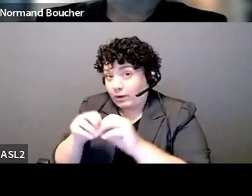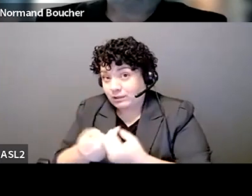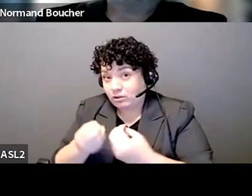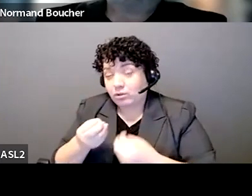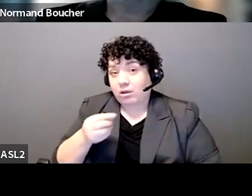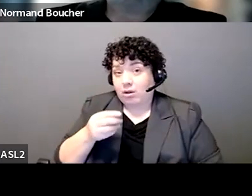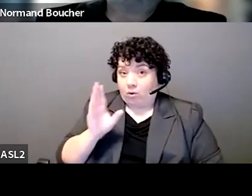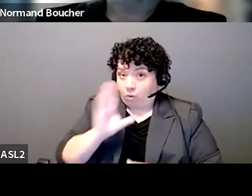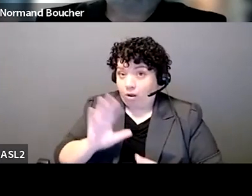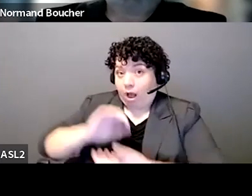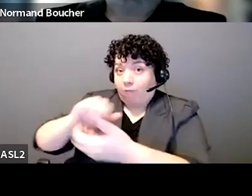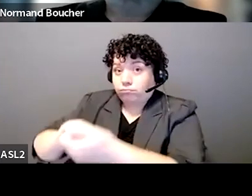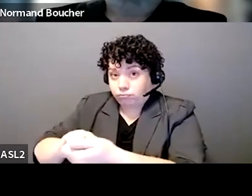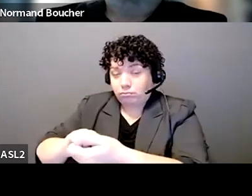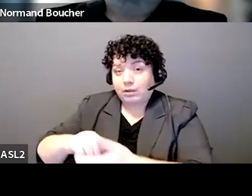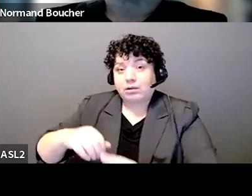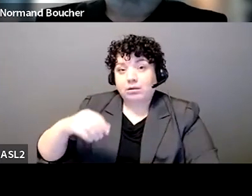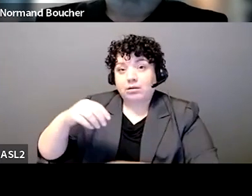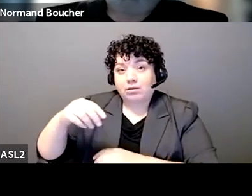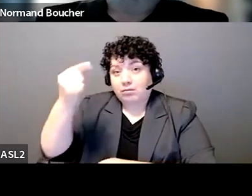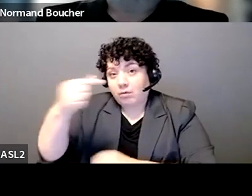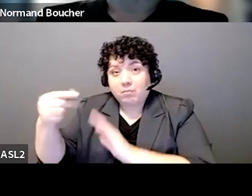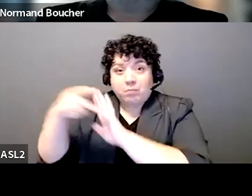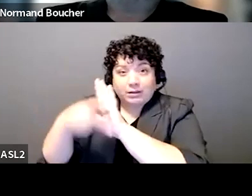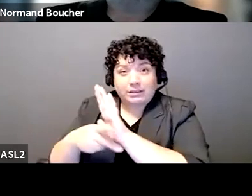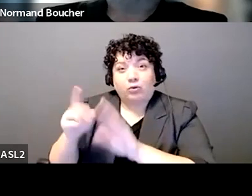with policymakers to make that change however the Council of Canadians with Disabilities has